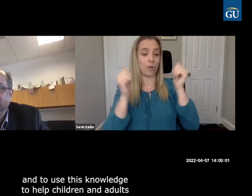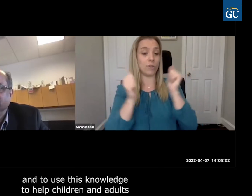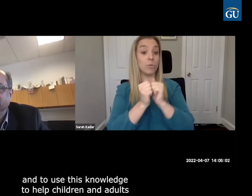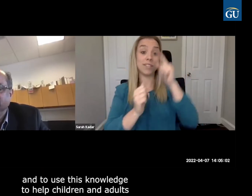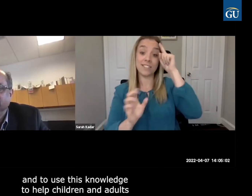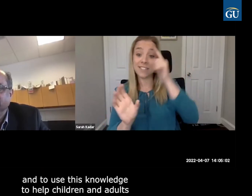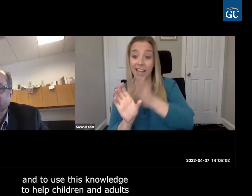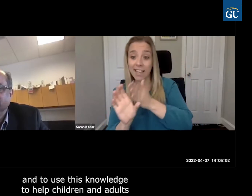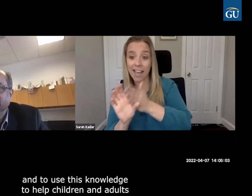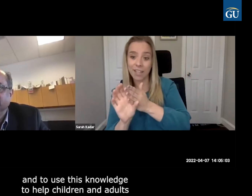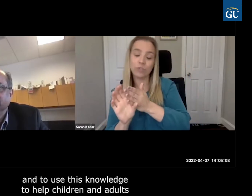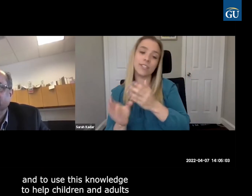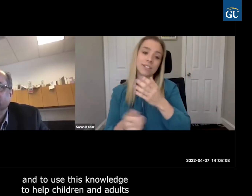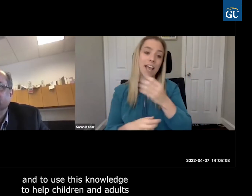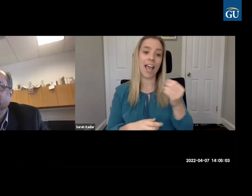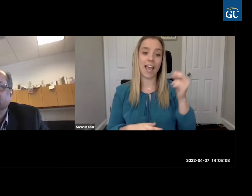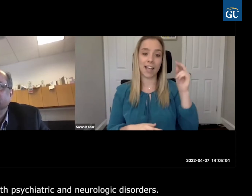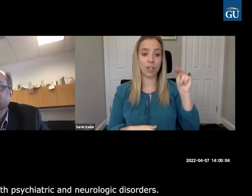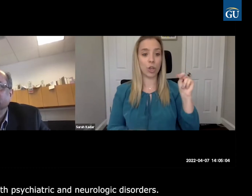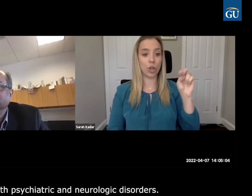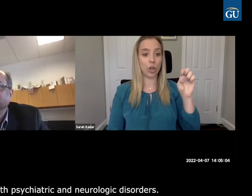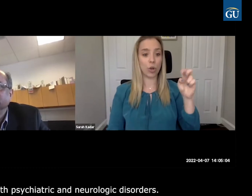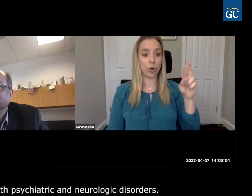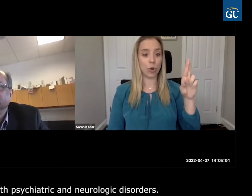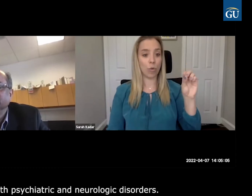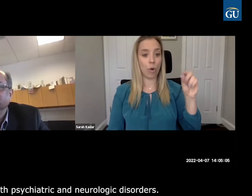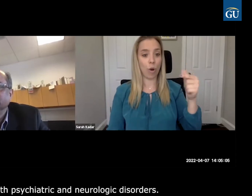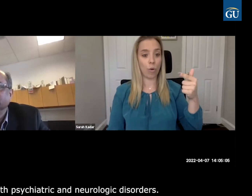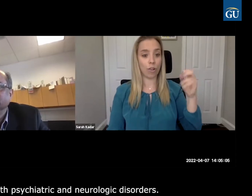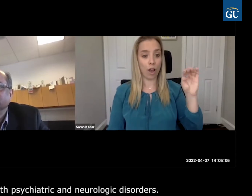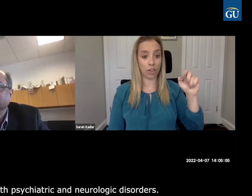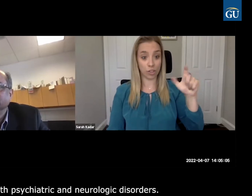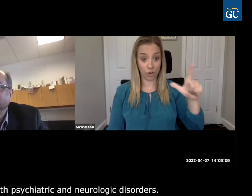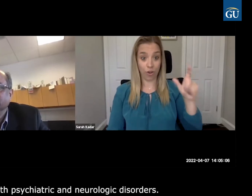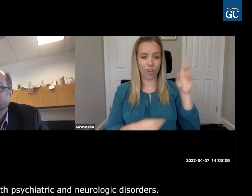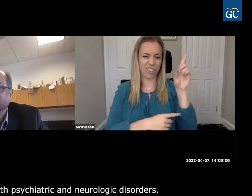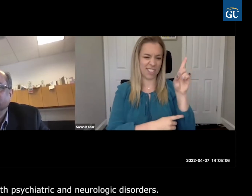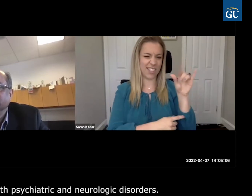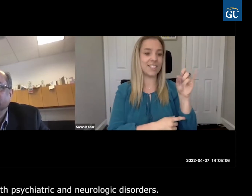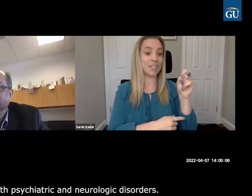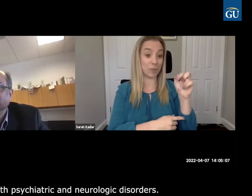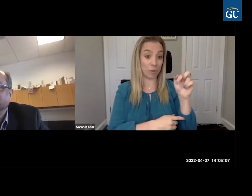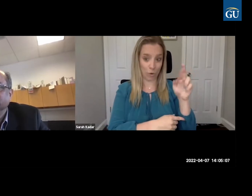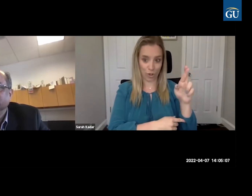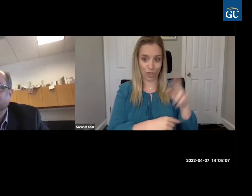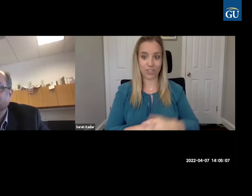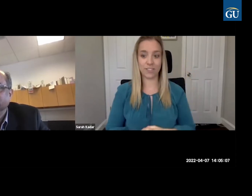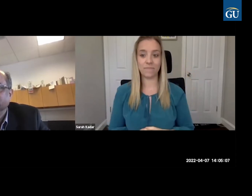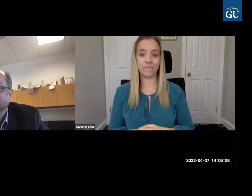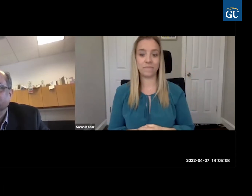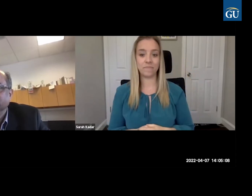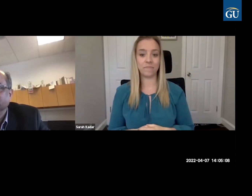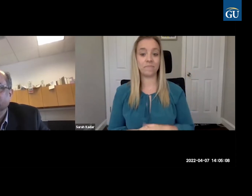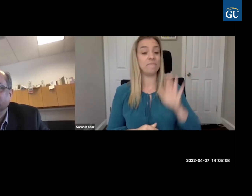children and adults with psychiatric and neurologic disorders